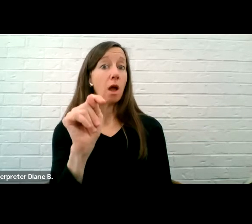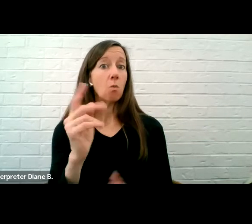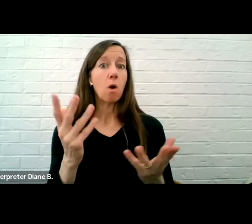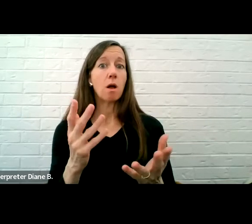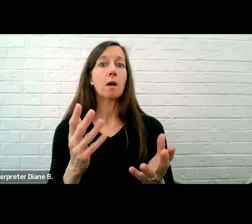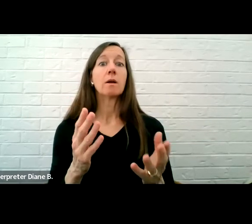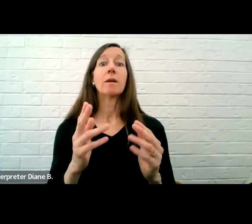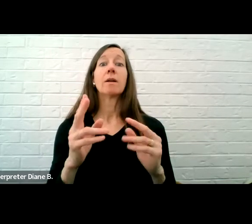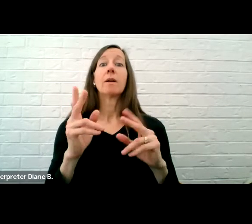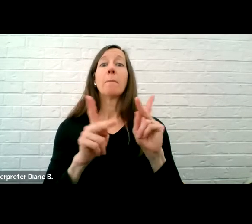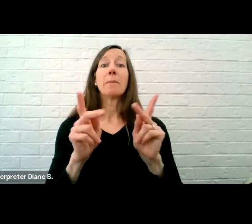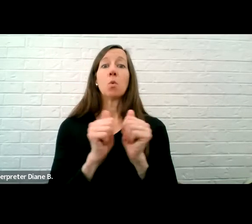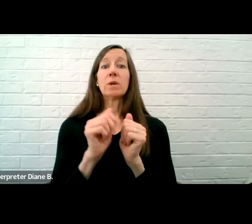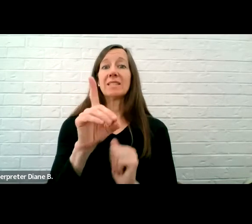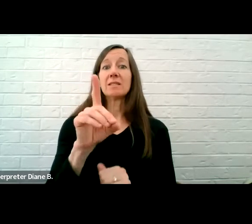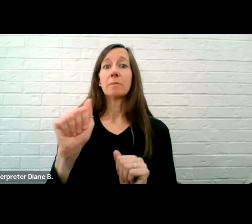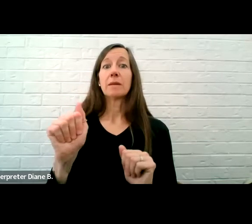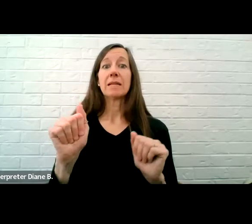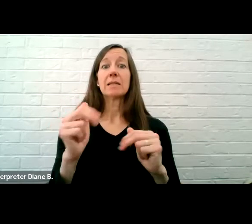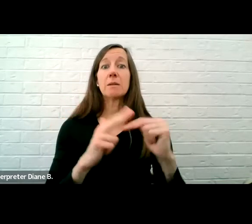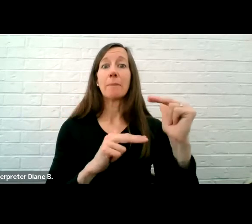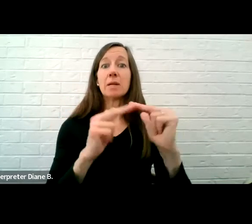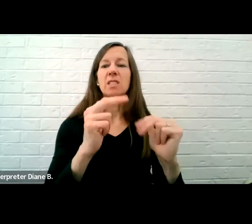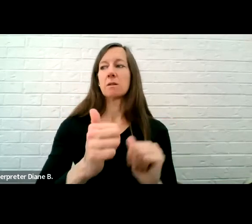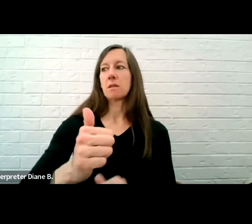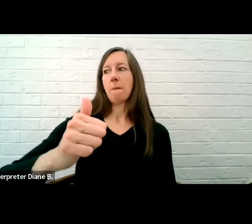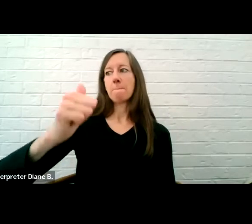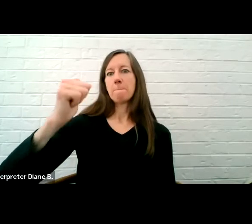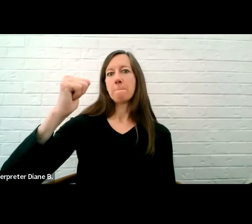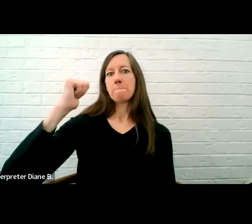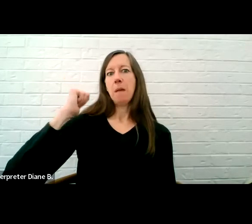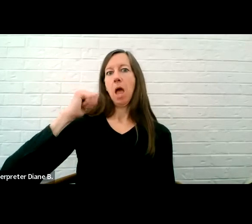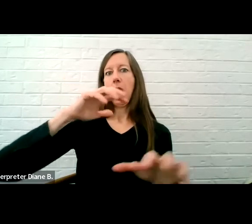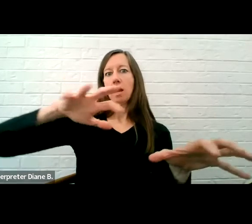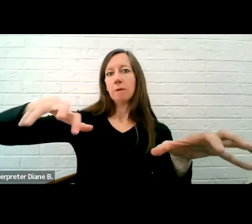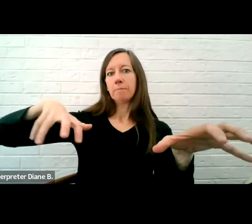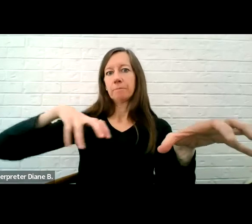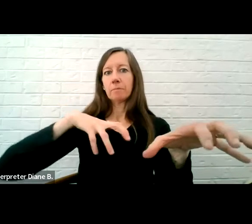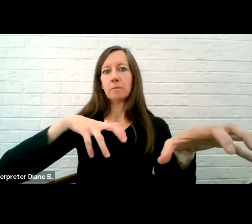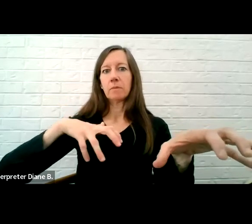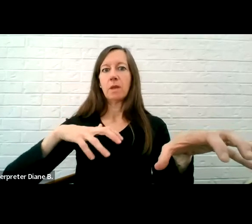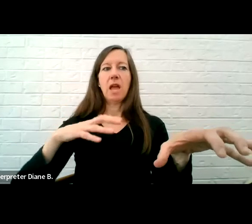and as we got deeper into the complex, it was less and less pretty, and it looked